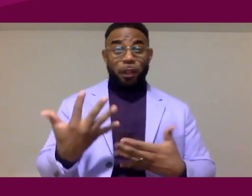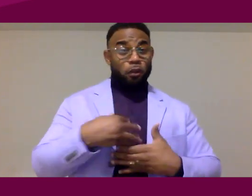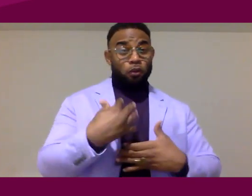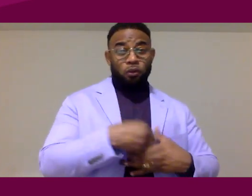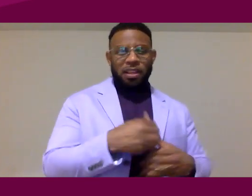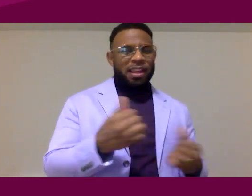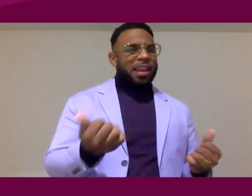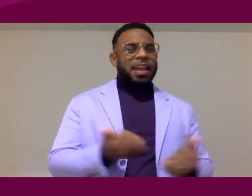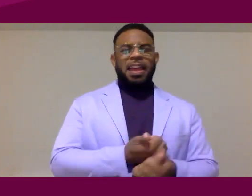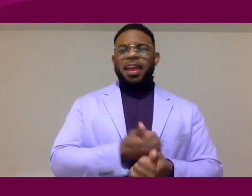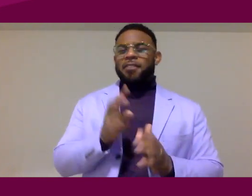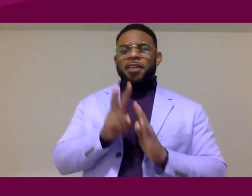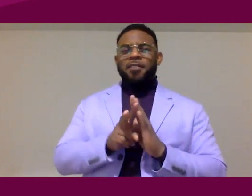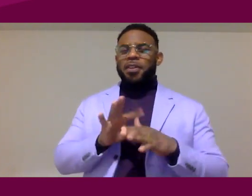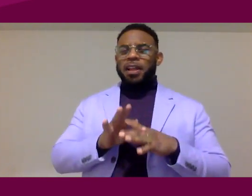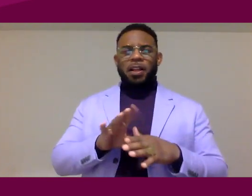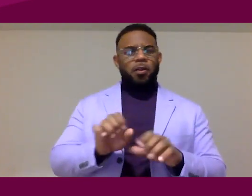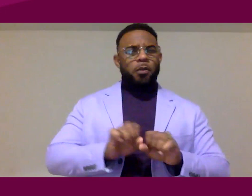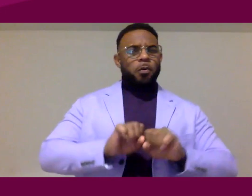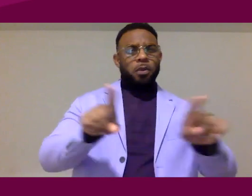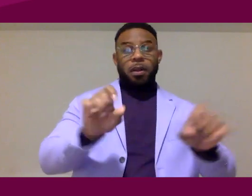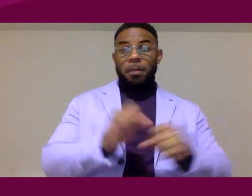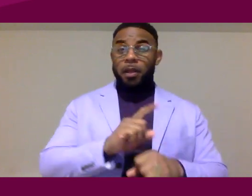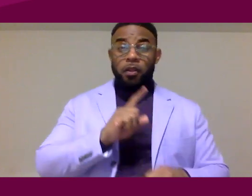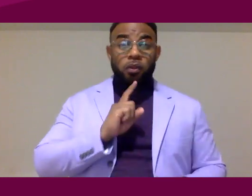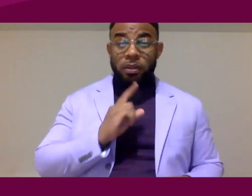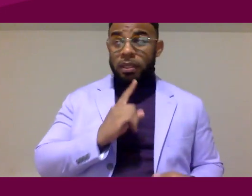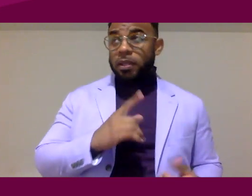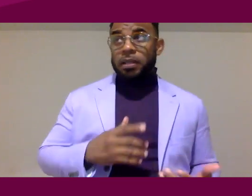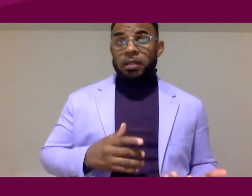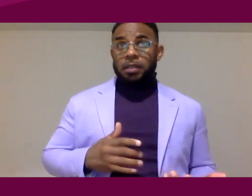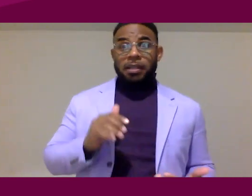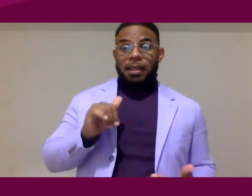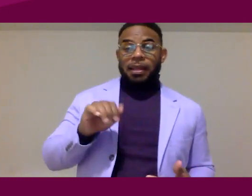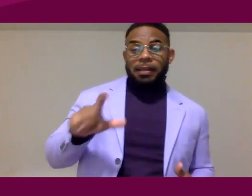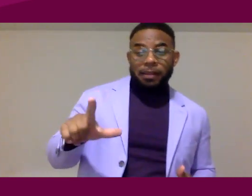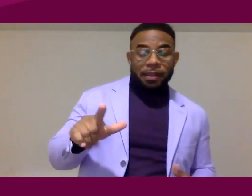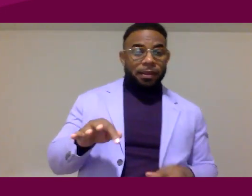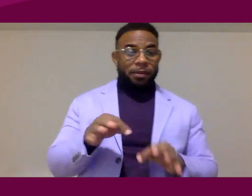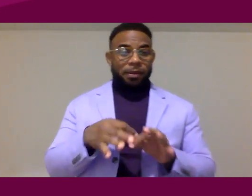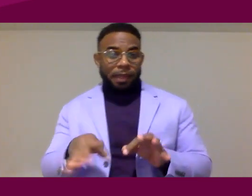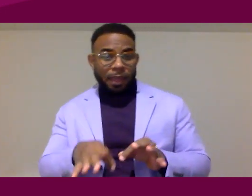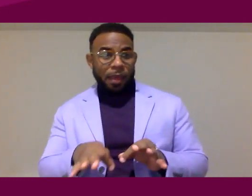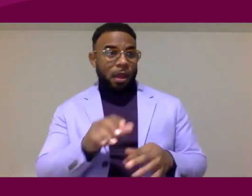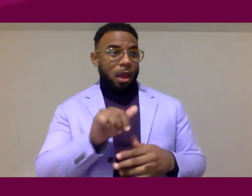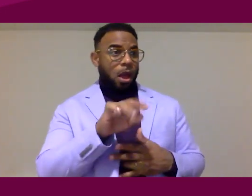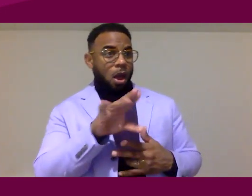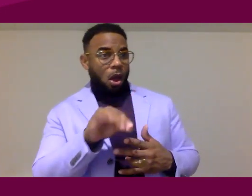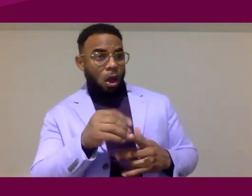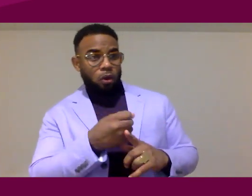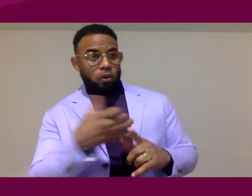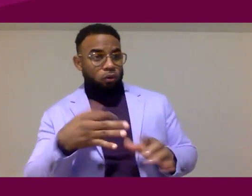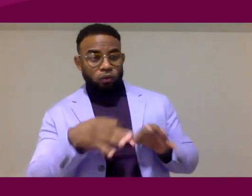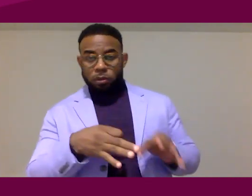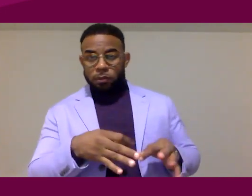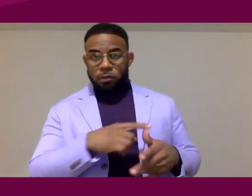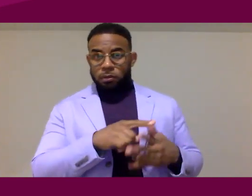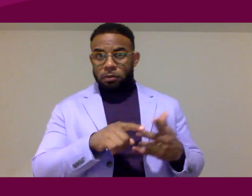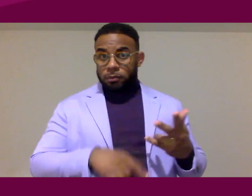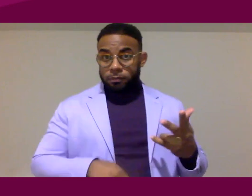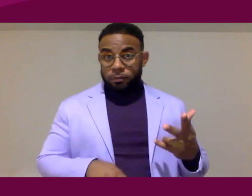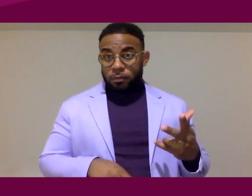Every video content you put out, make sure that there's ASL and captions and audio description.